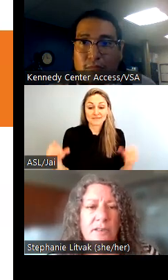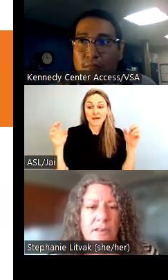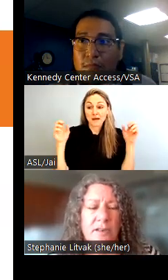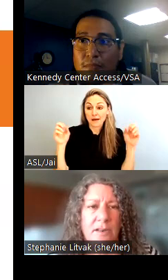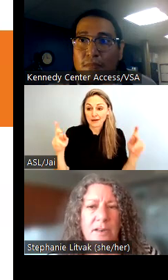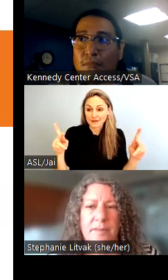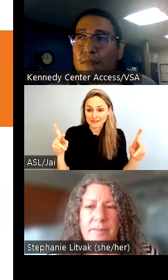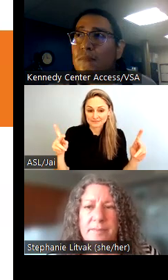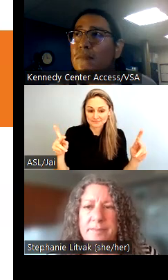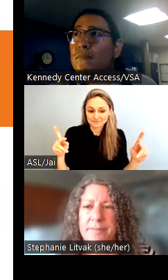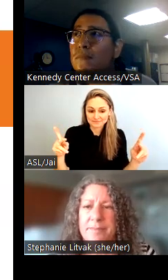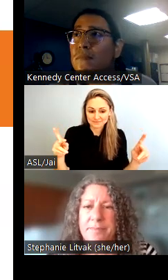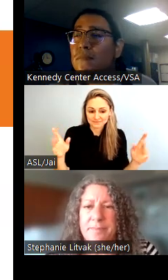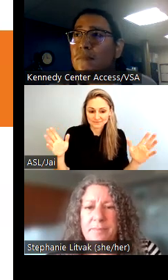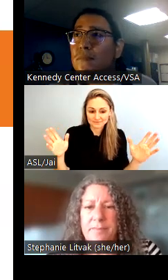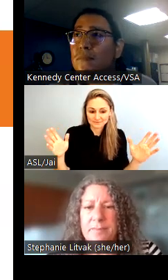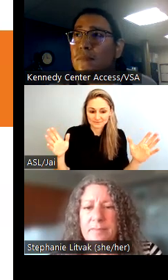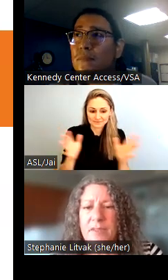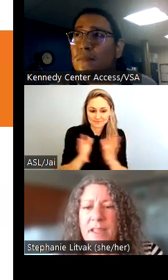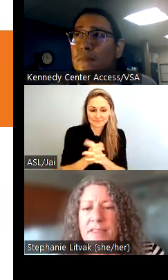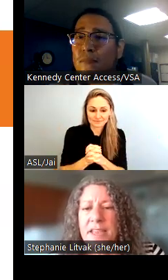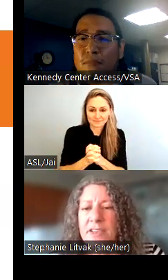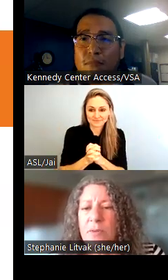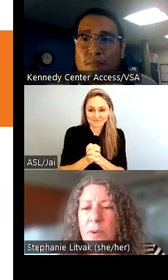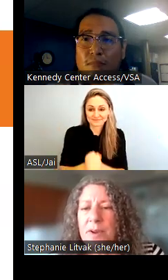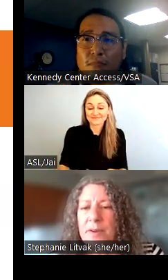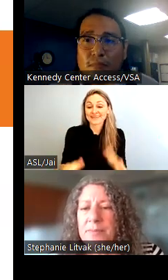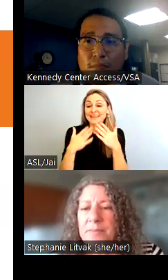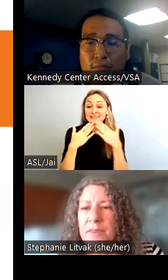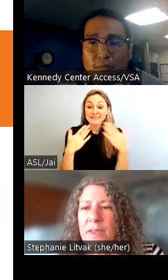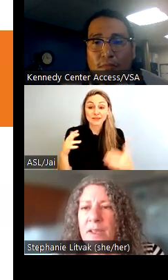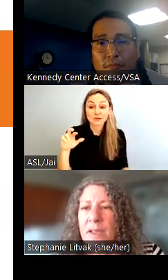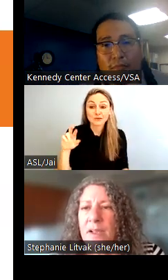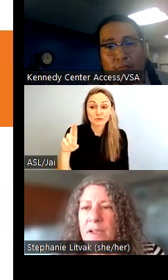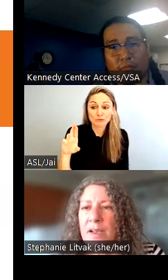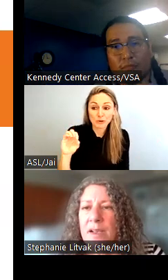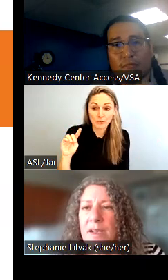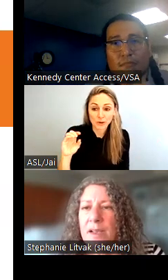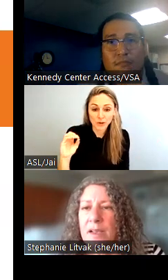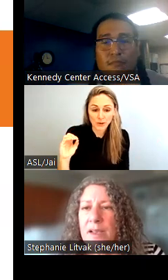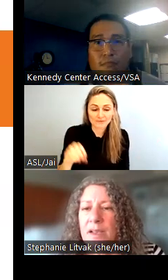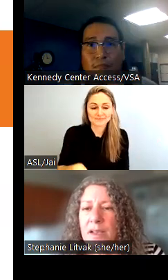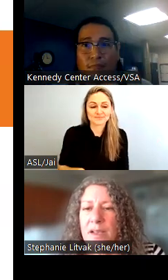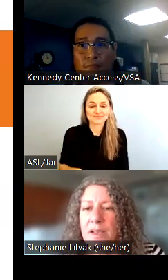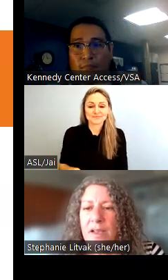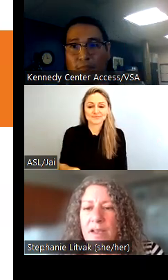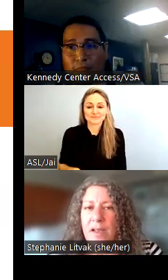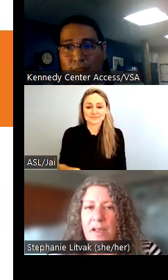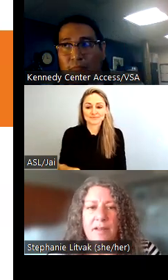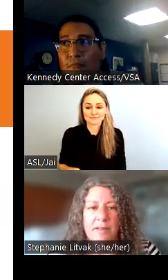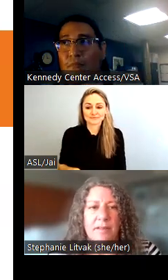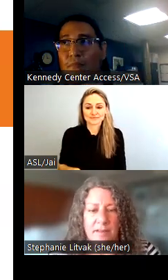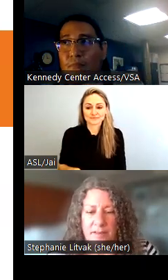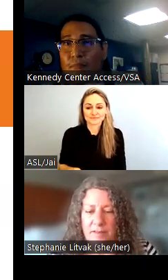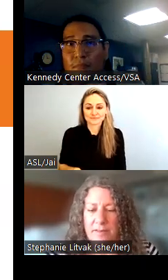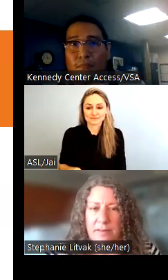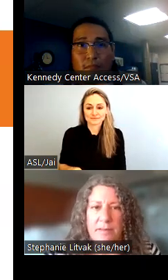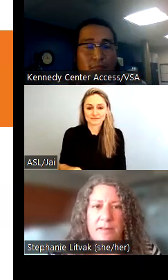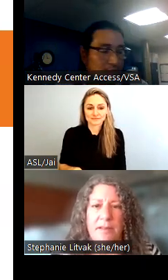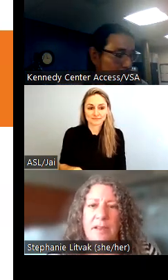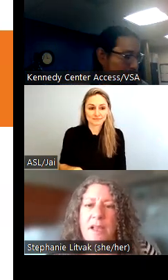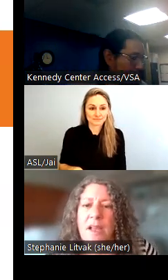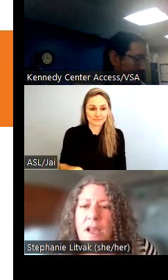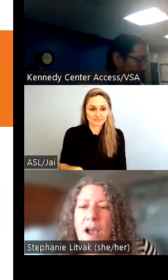Thank you Roberto.